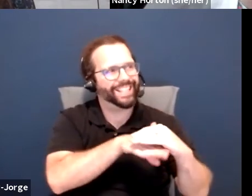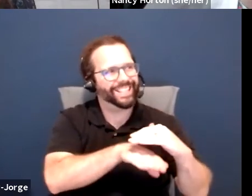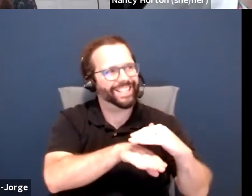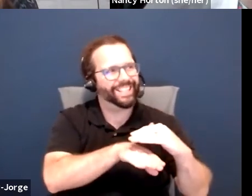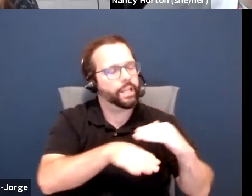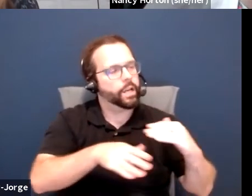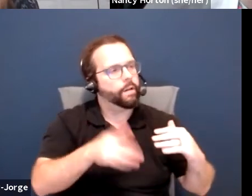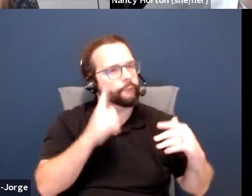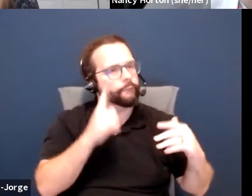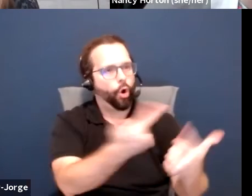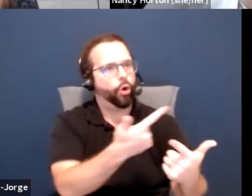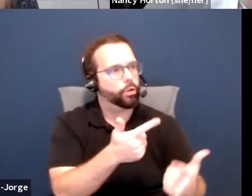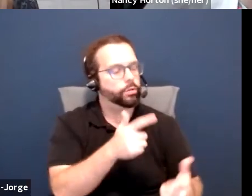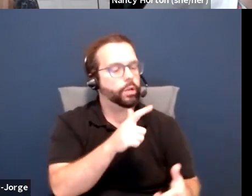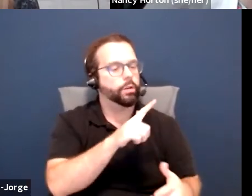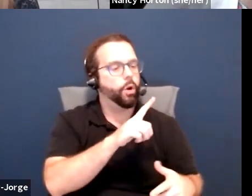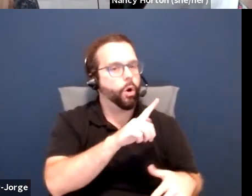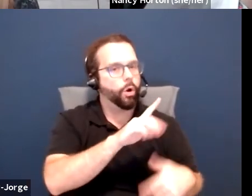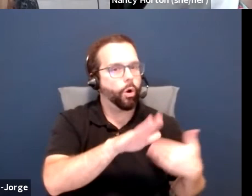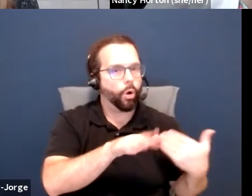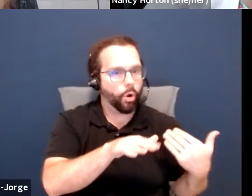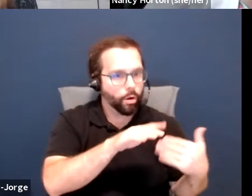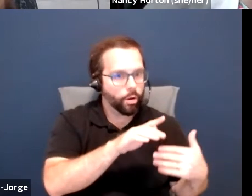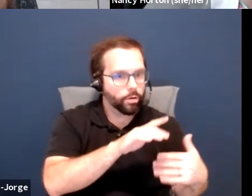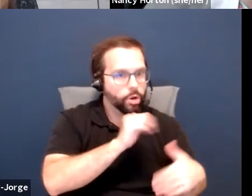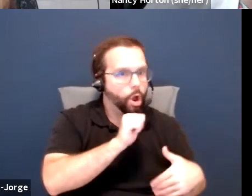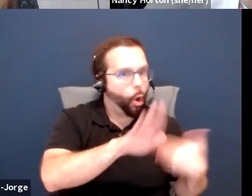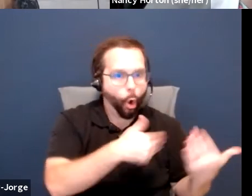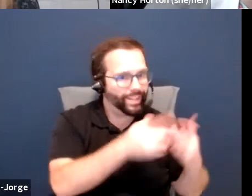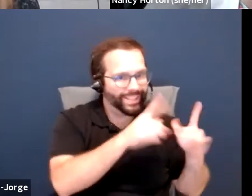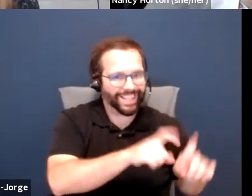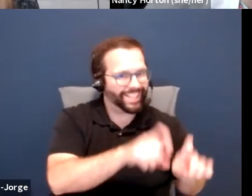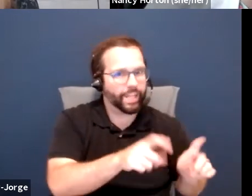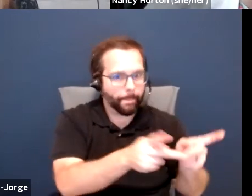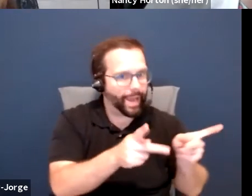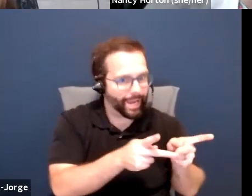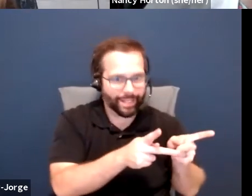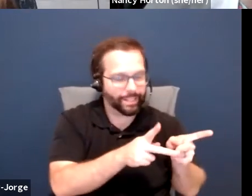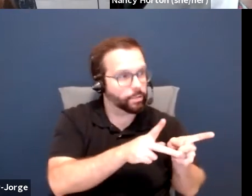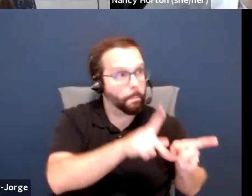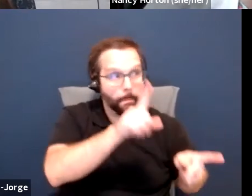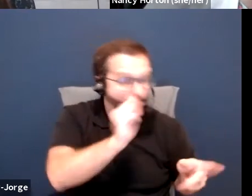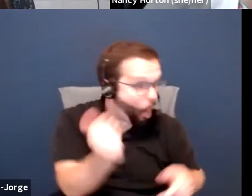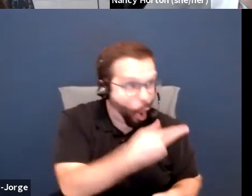obligation to ensure program access. So not all testing vaccination or